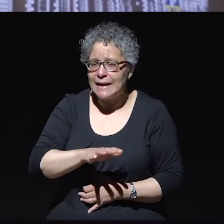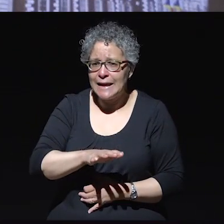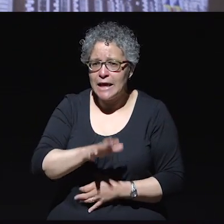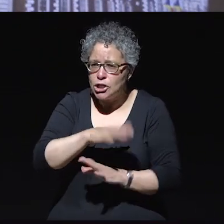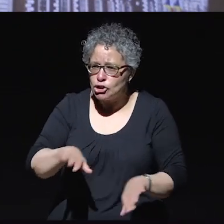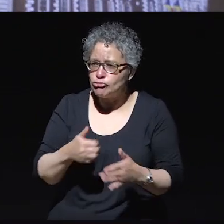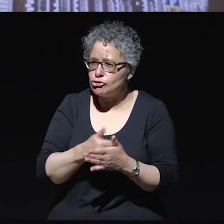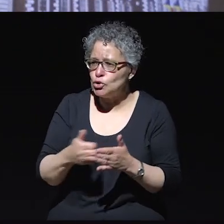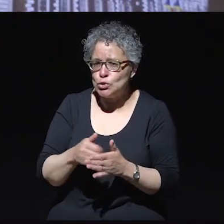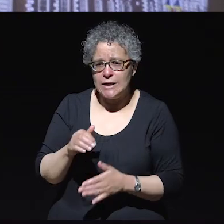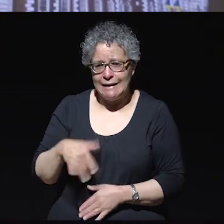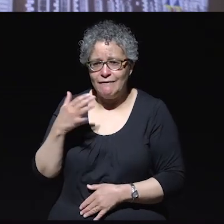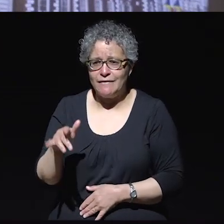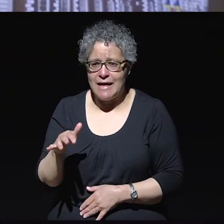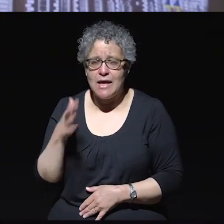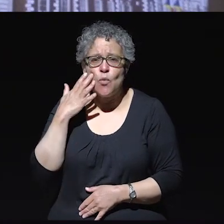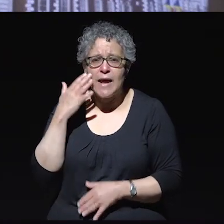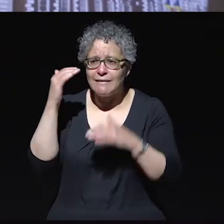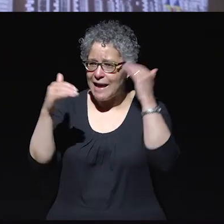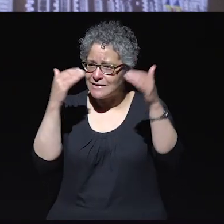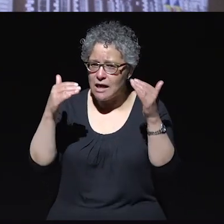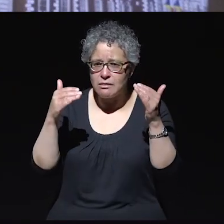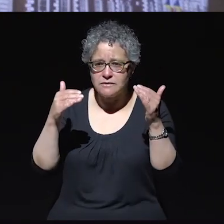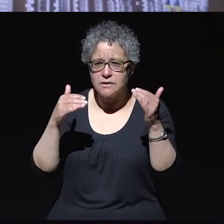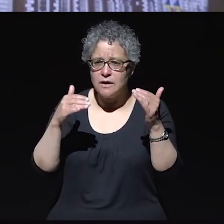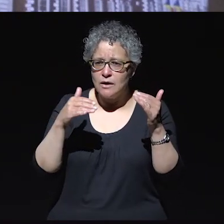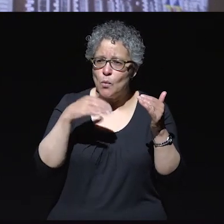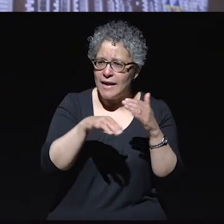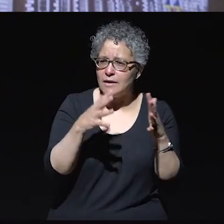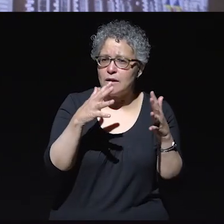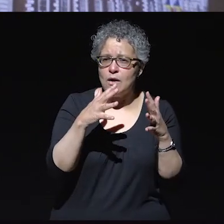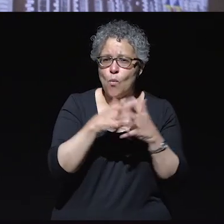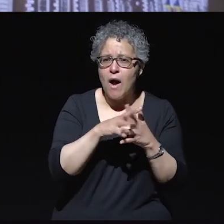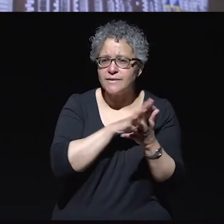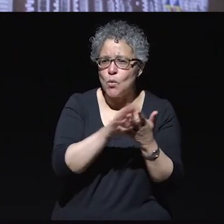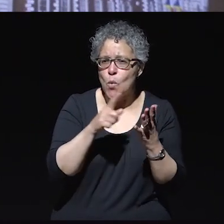when the adults were in... the King and Queen were in Whitehall Palace. So, it had that relationship